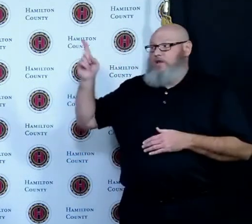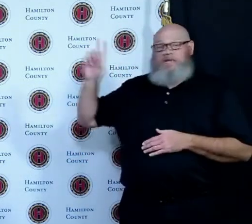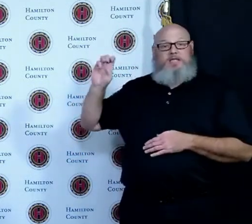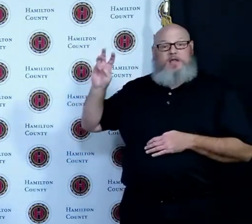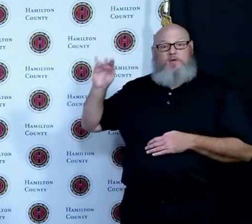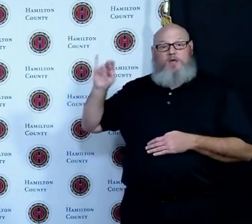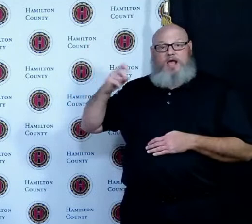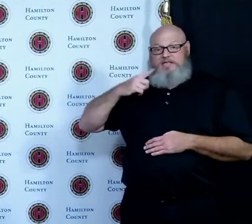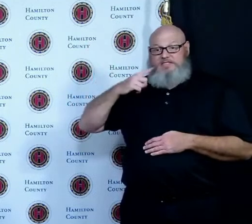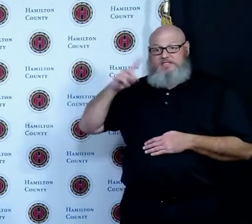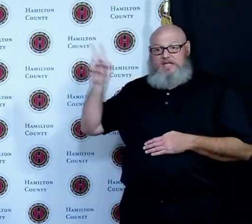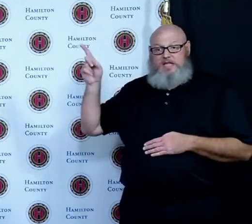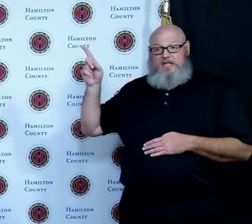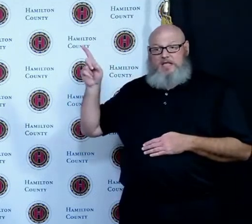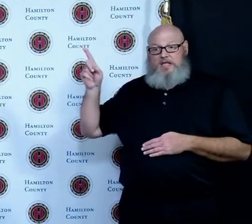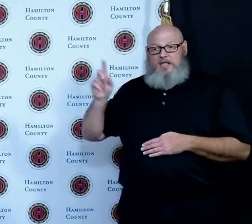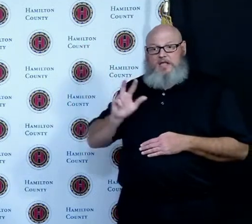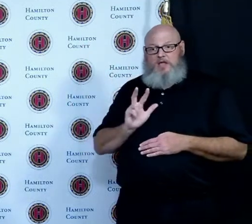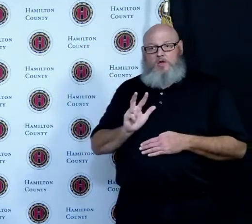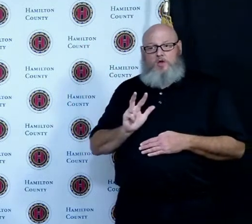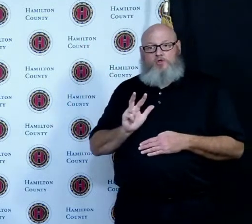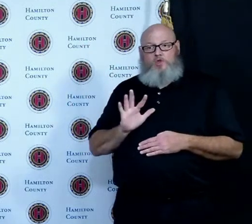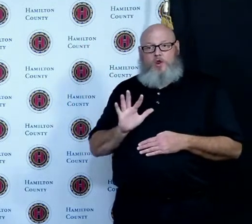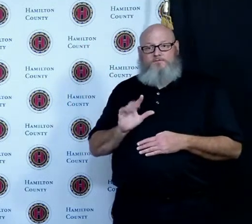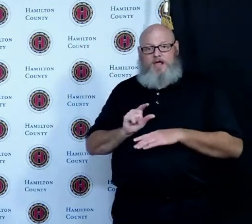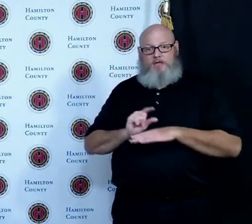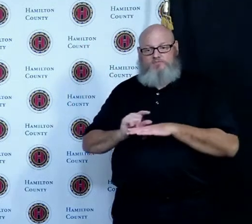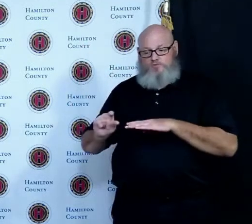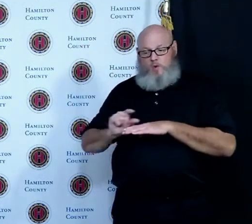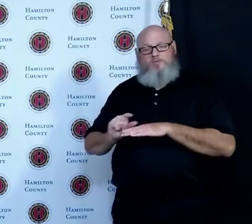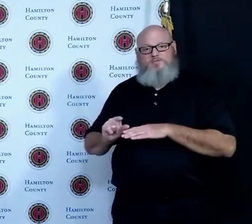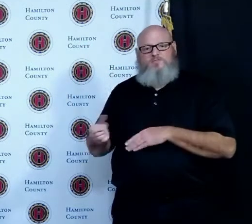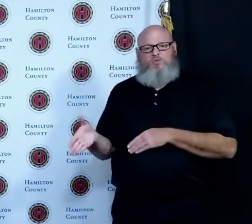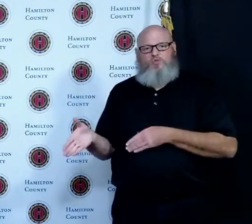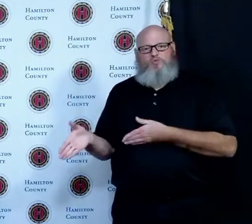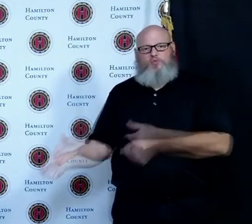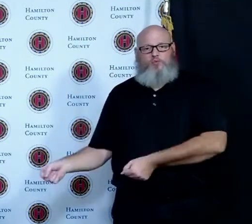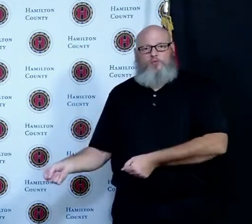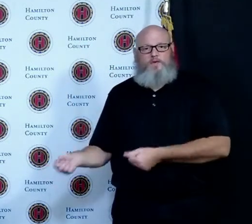yesterday and as a result of that he is creating a program where places that have doses that are